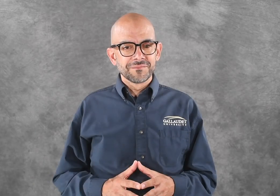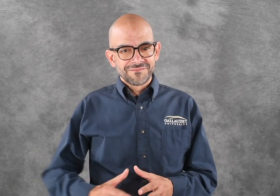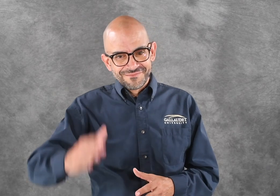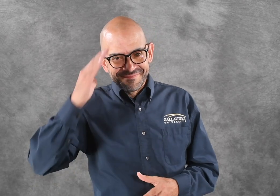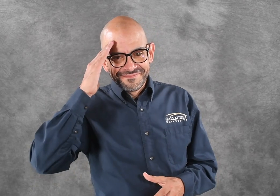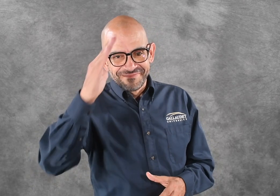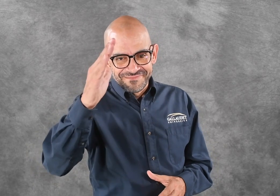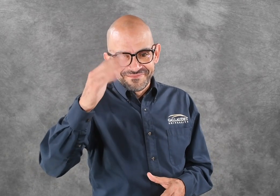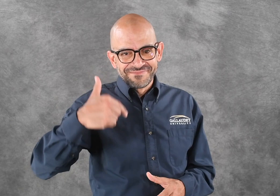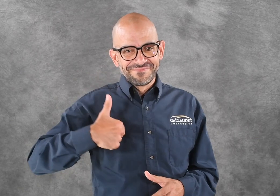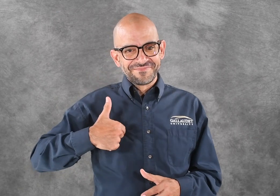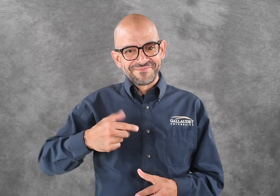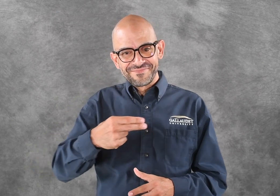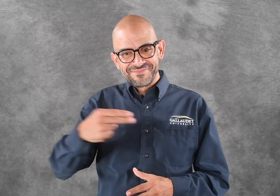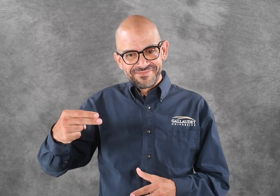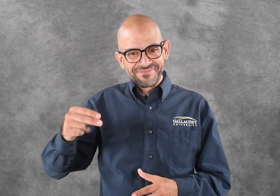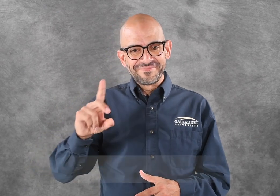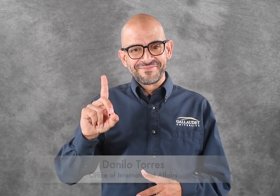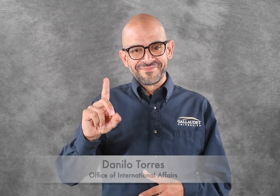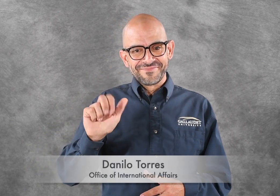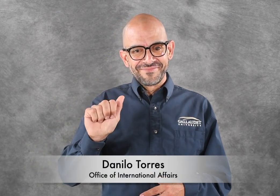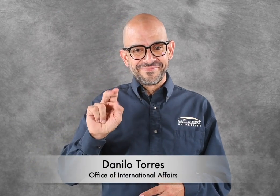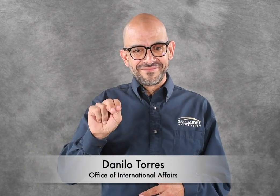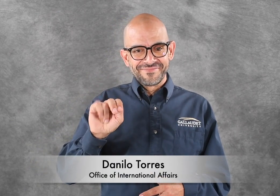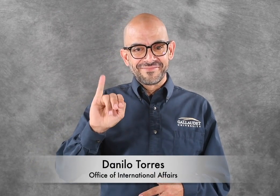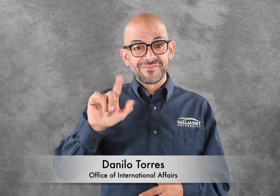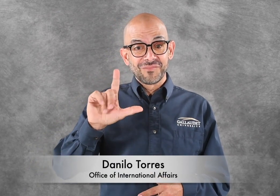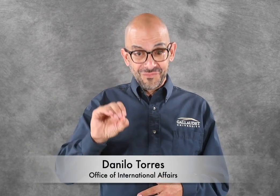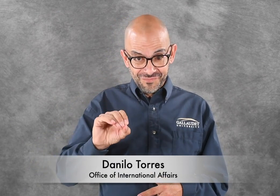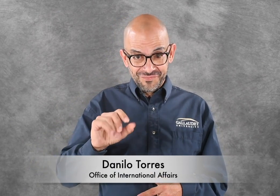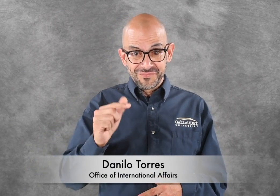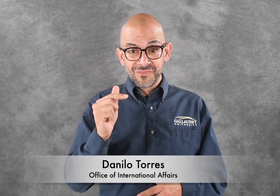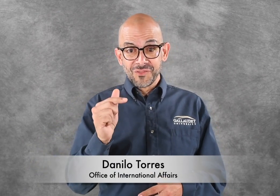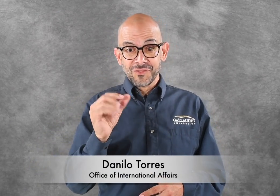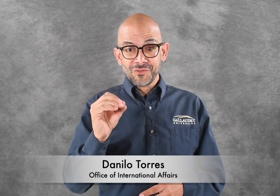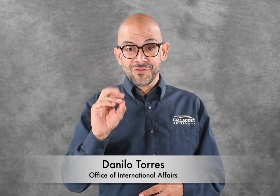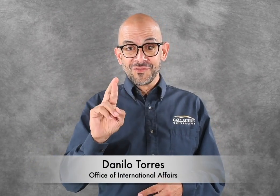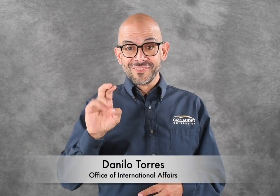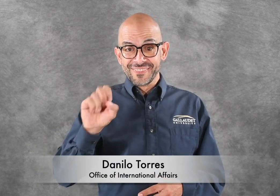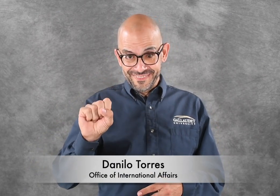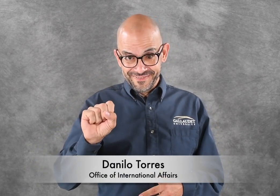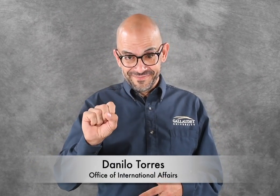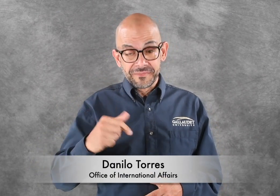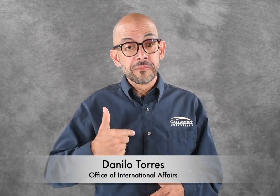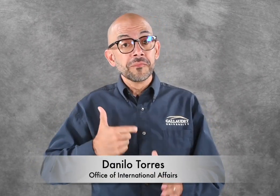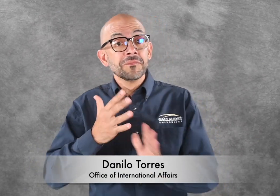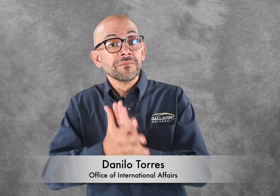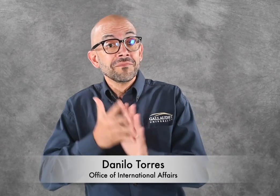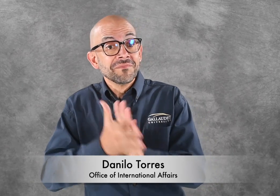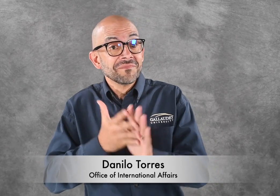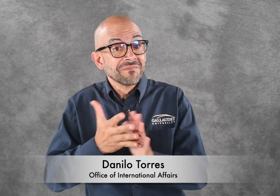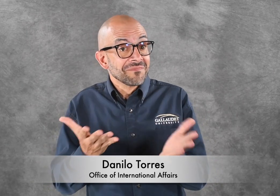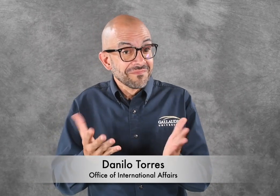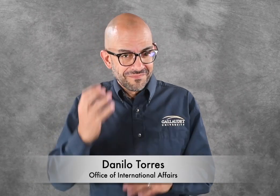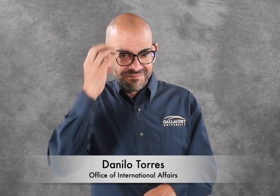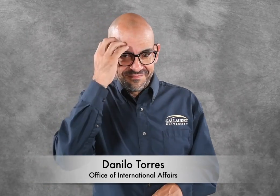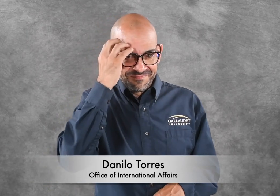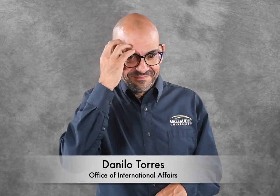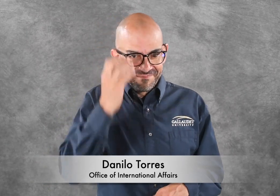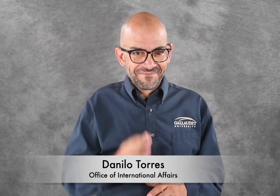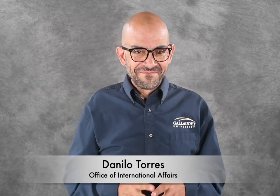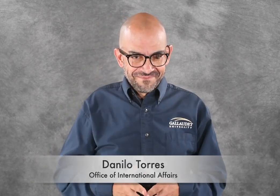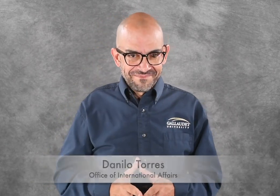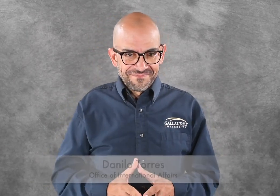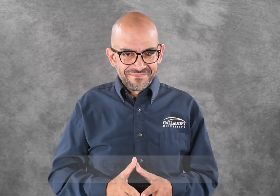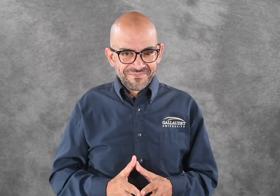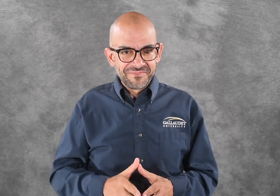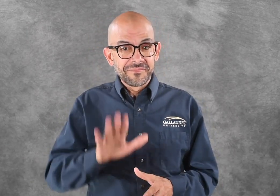Hello, my name is Danilo Torres. [Name Sign]